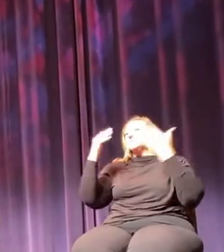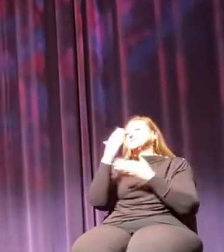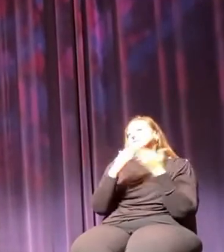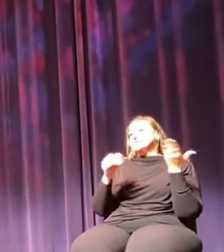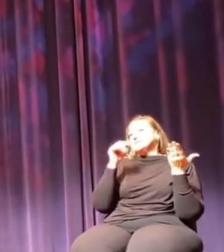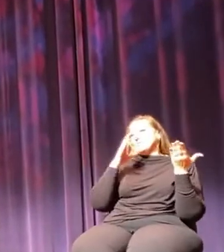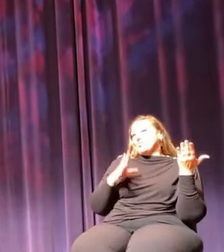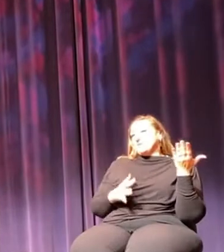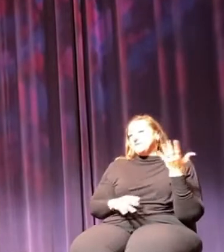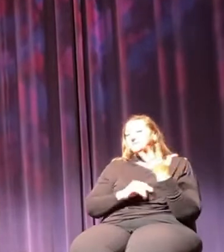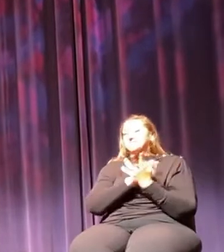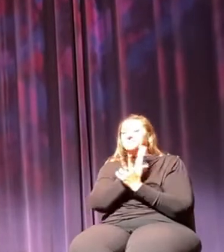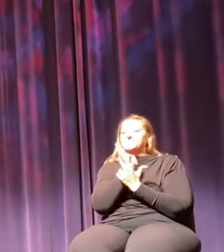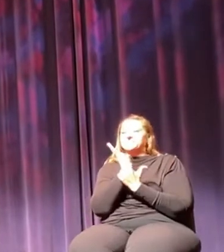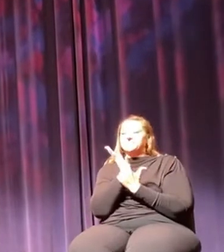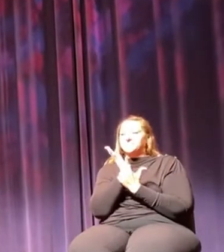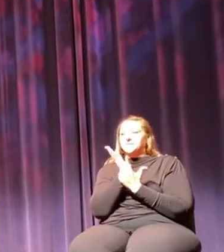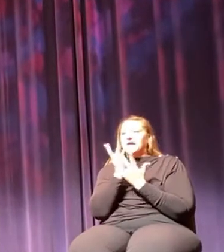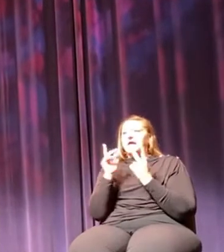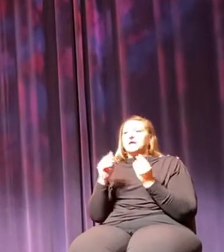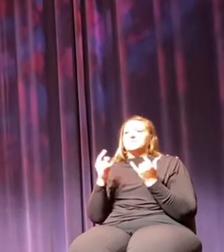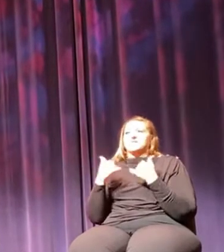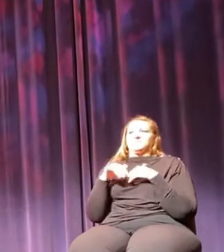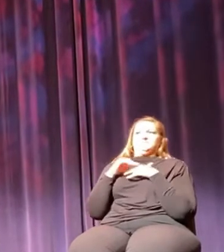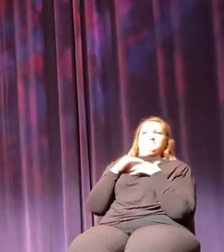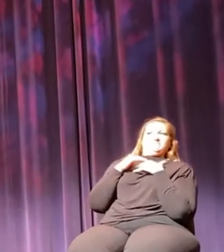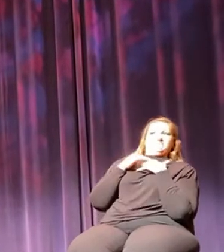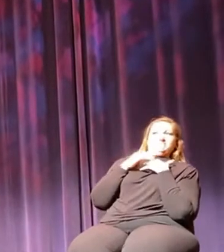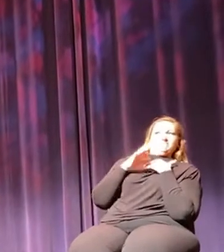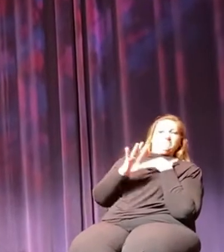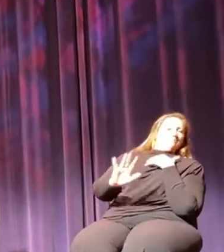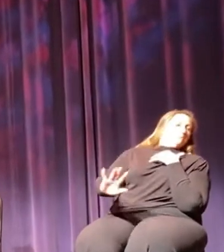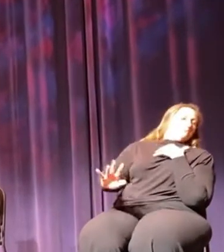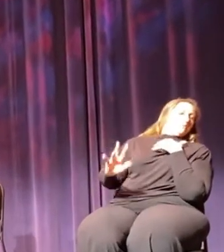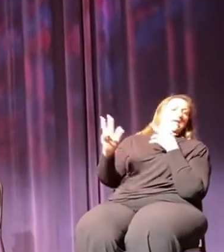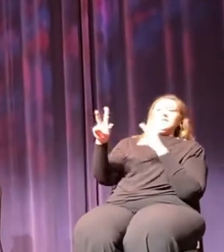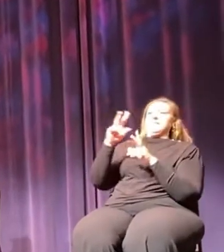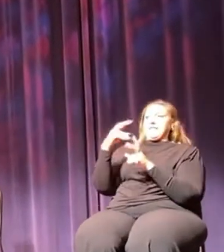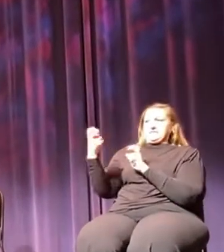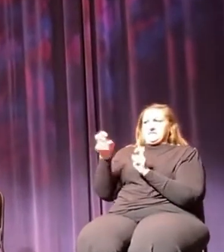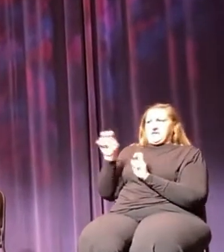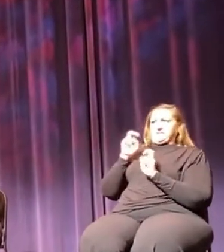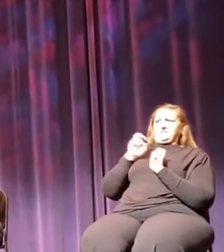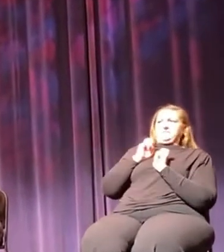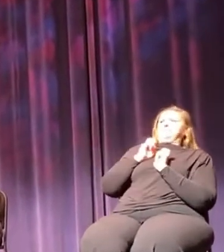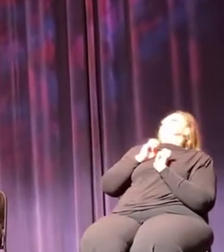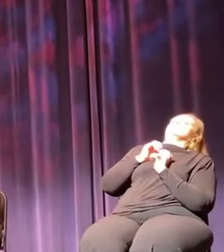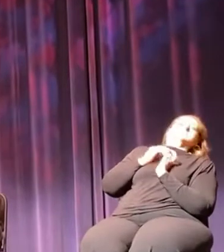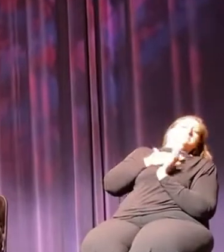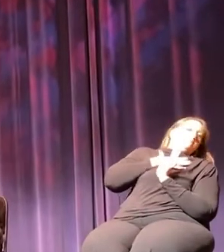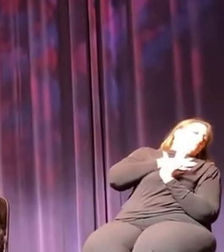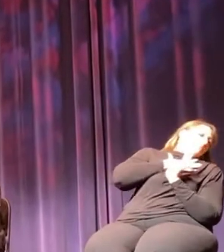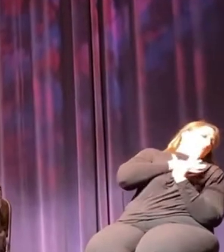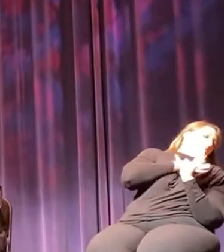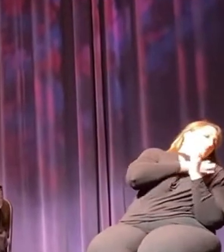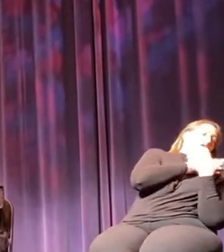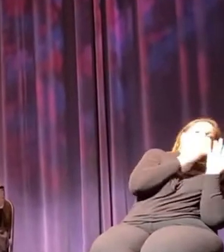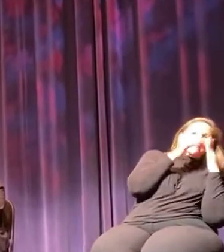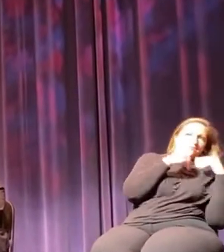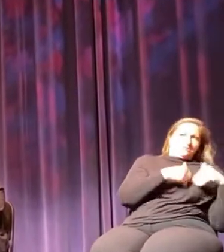Some women immediately recoiled like rattlesnakes, spines devastated in silence and sobs.